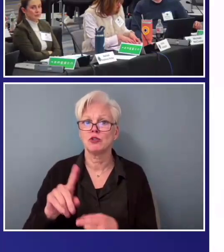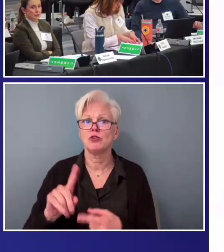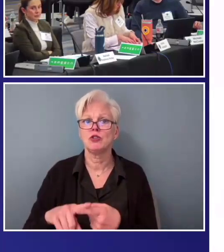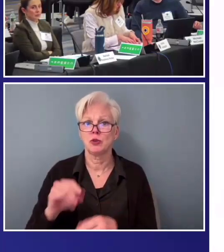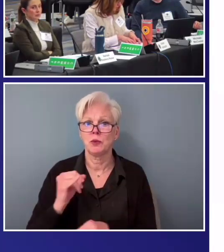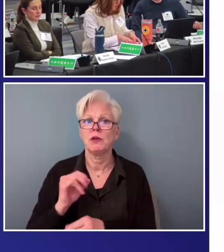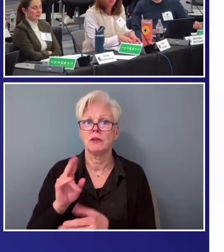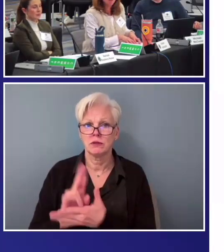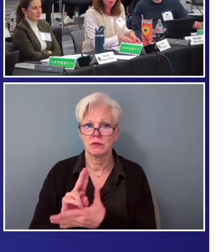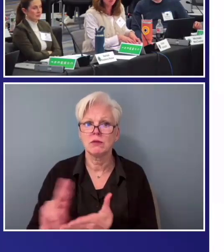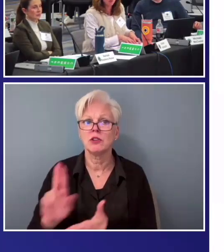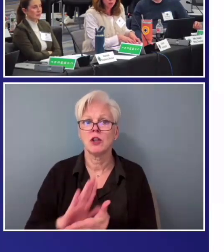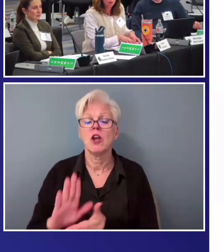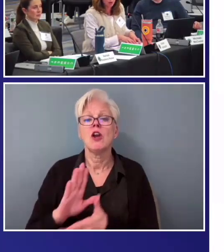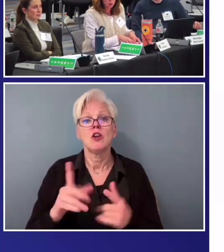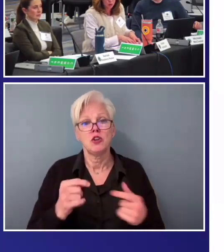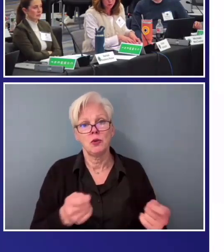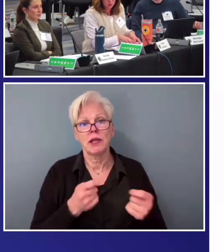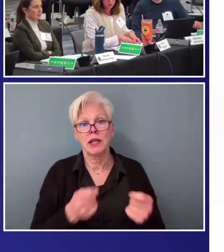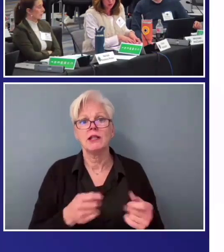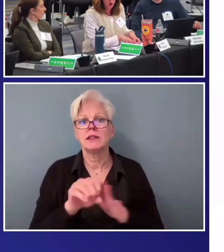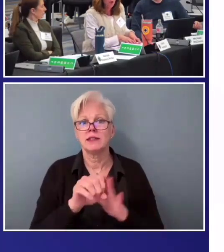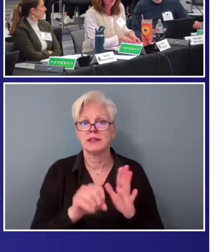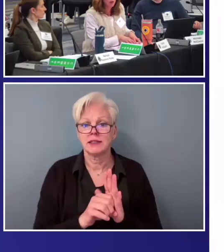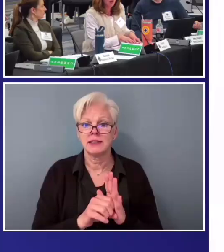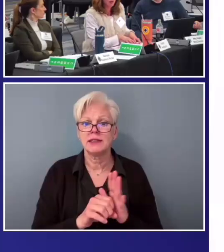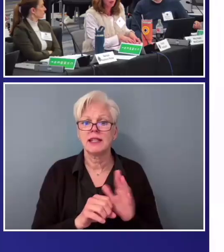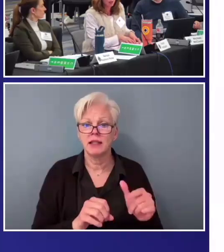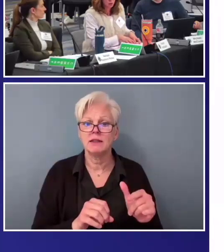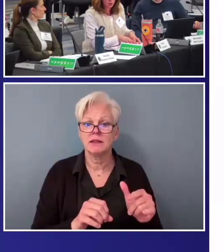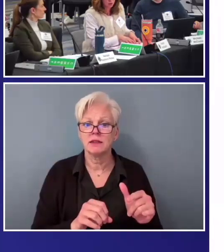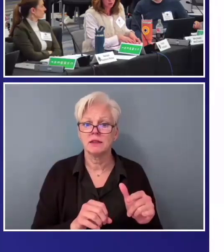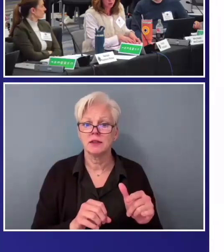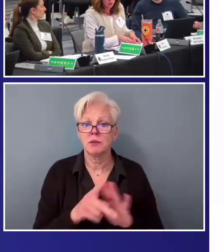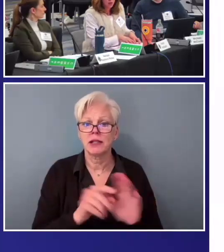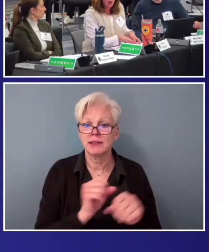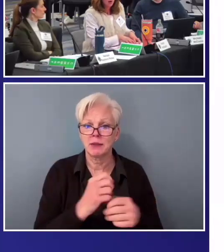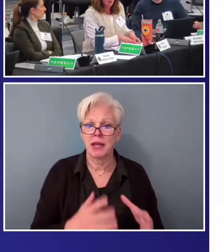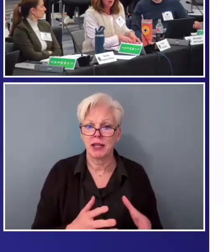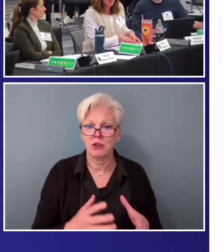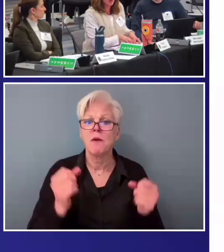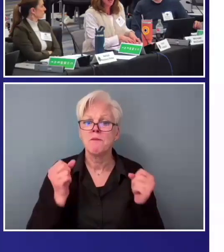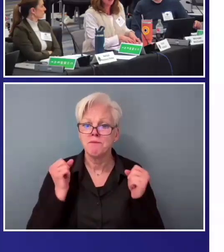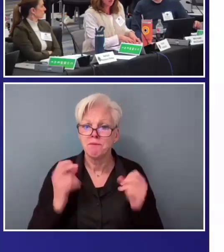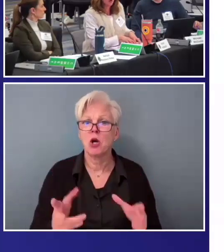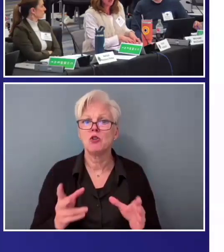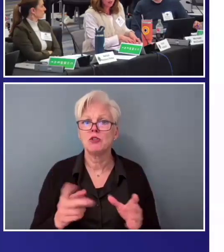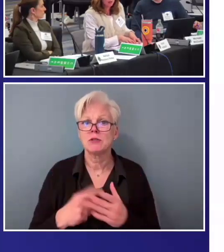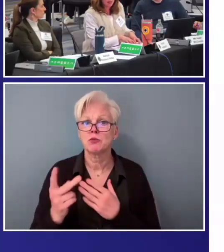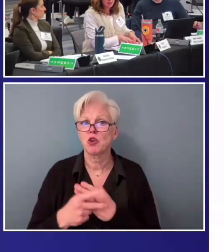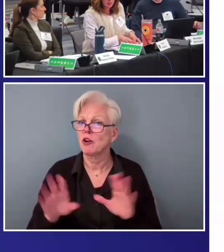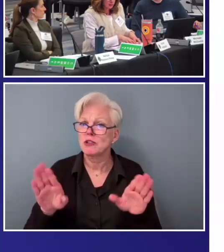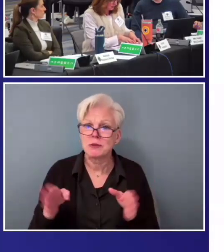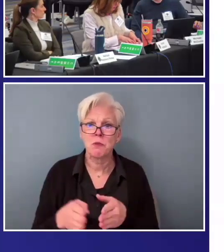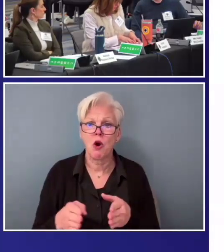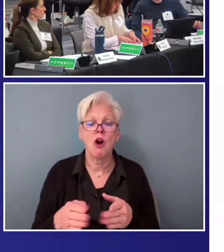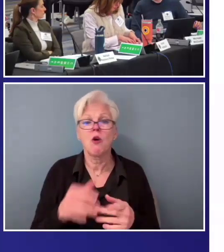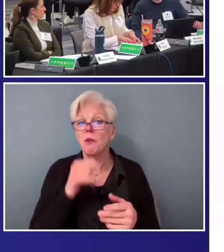about how most programs are very, very small. We don't have good cross-subsidy data in this country,